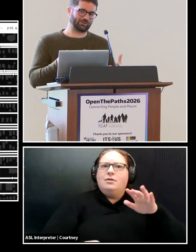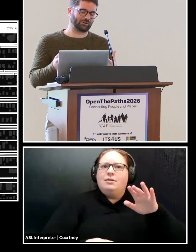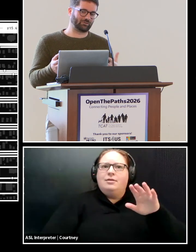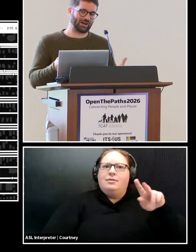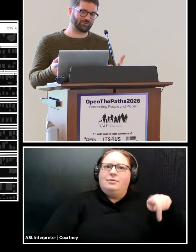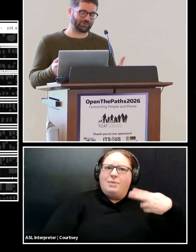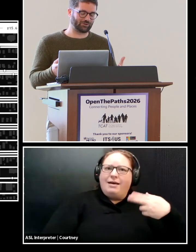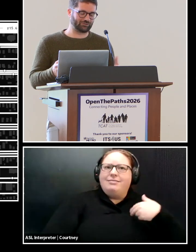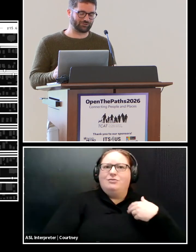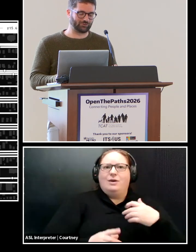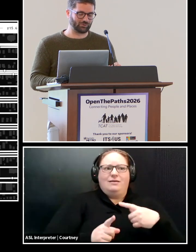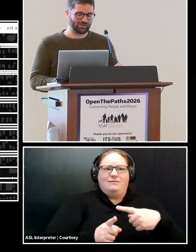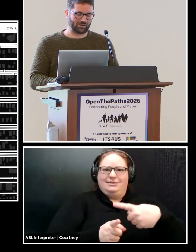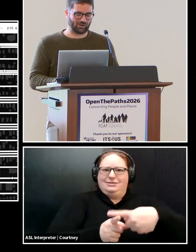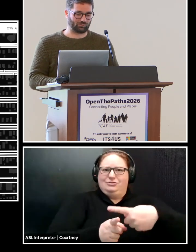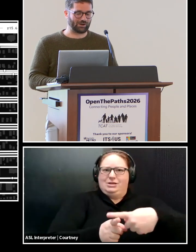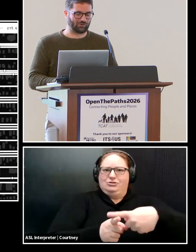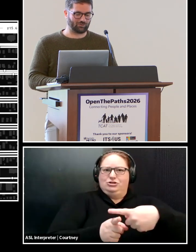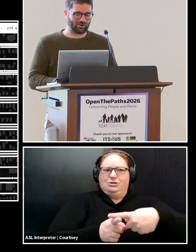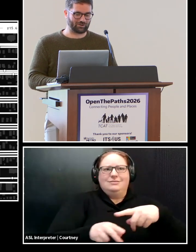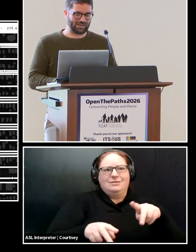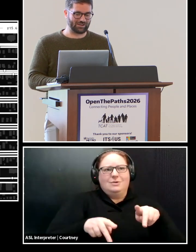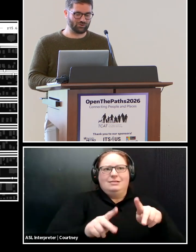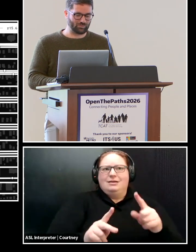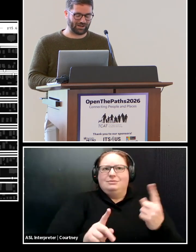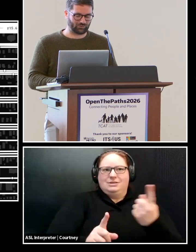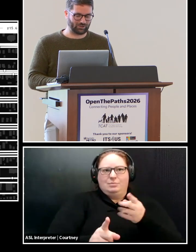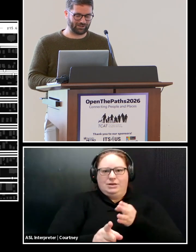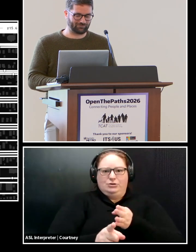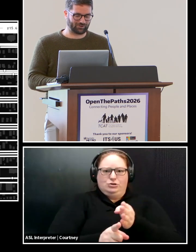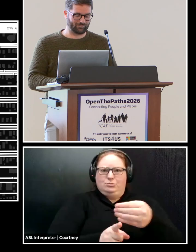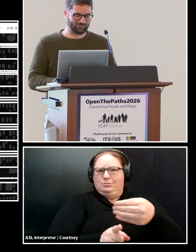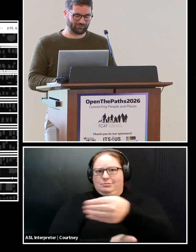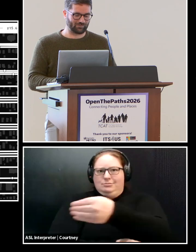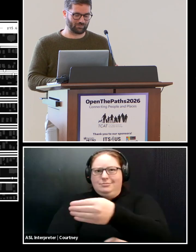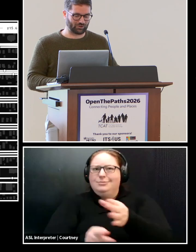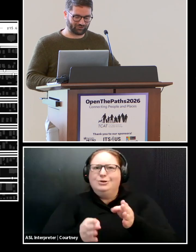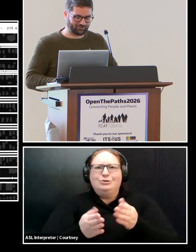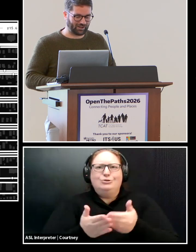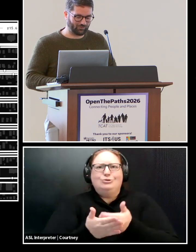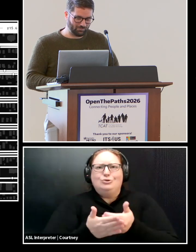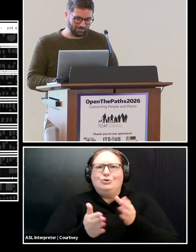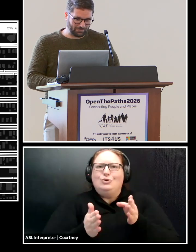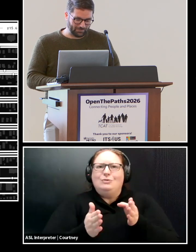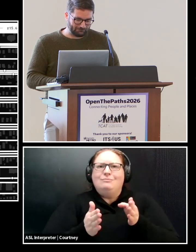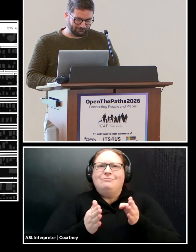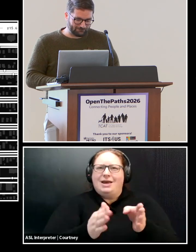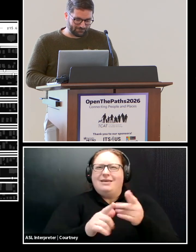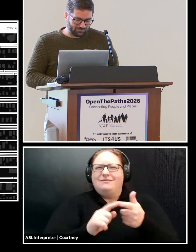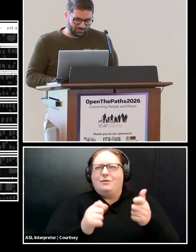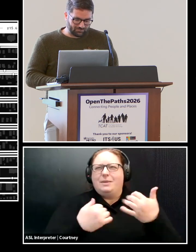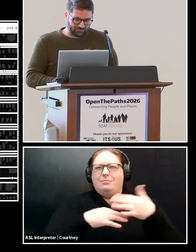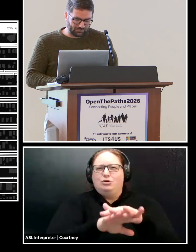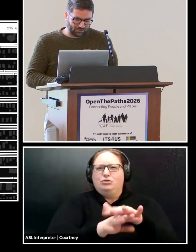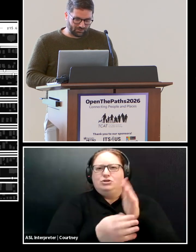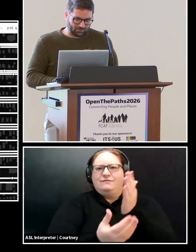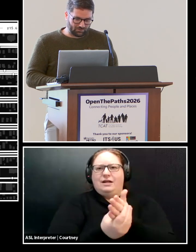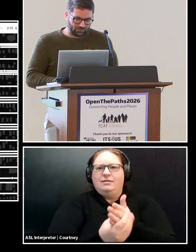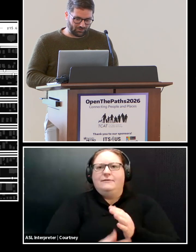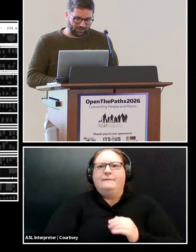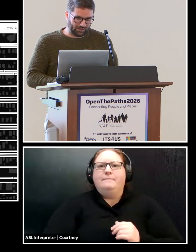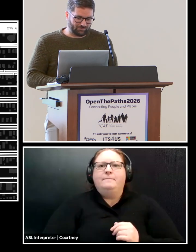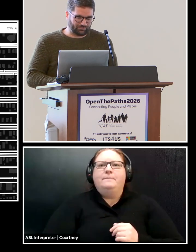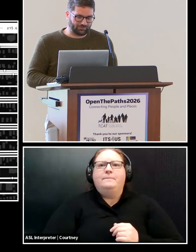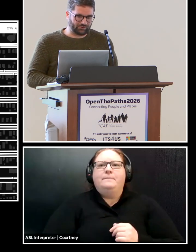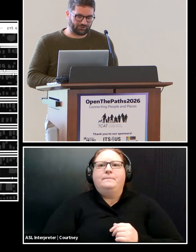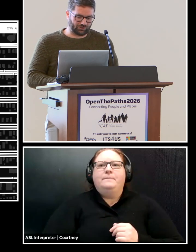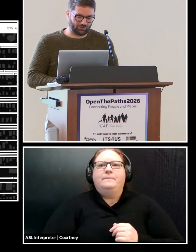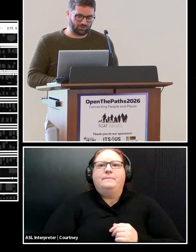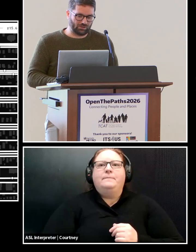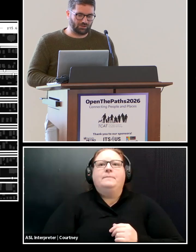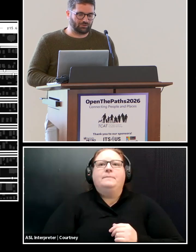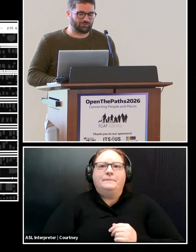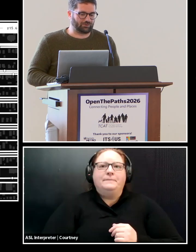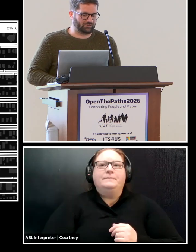that would allow someone to uh route along a new pathway from from the merged file. Okay. So first